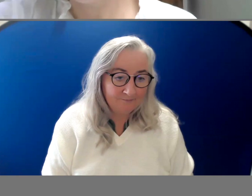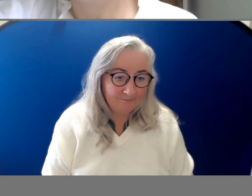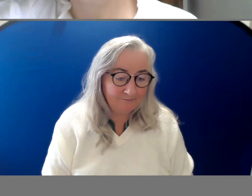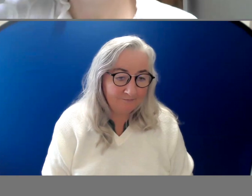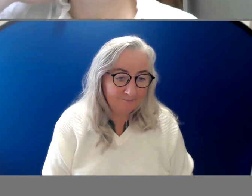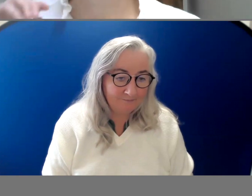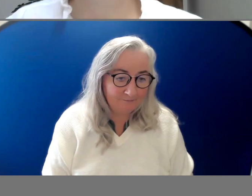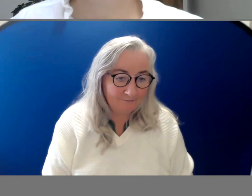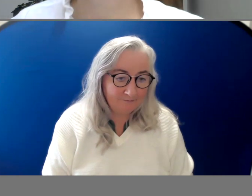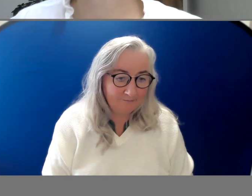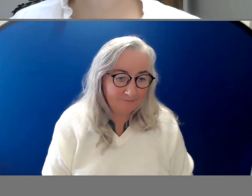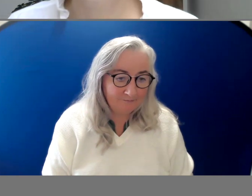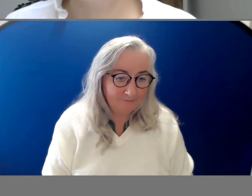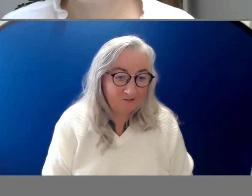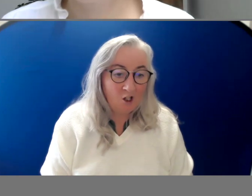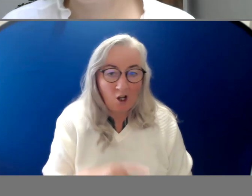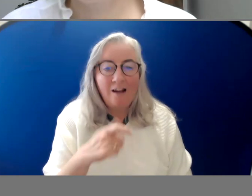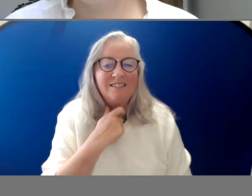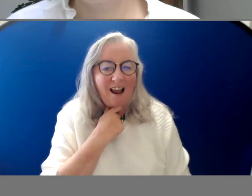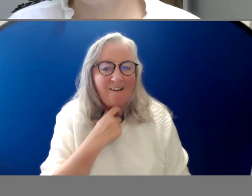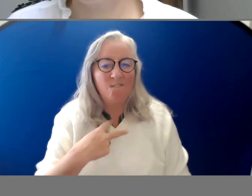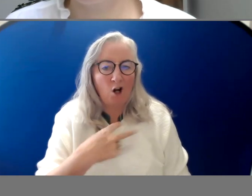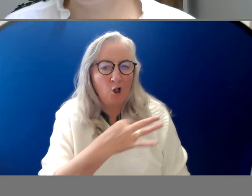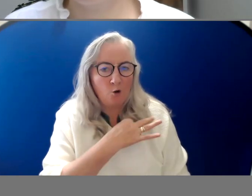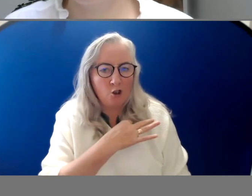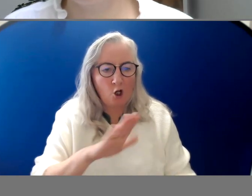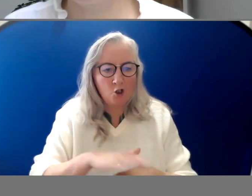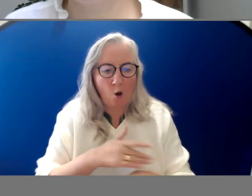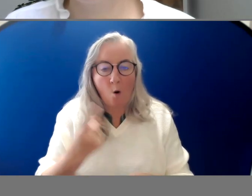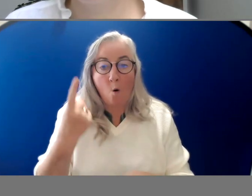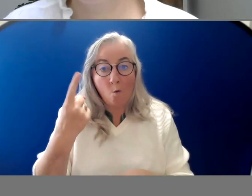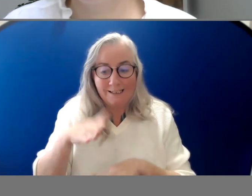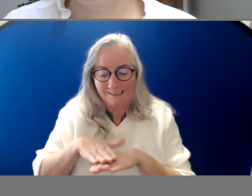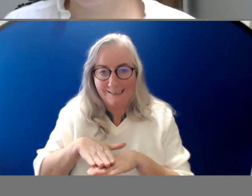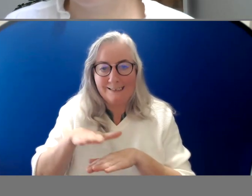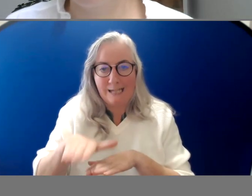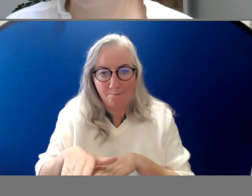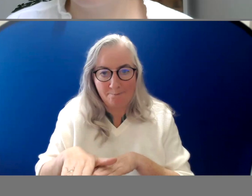good girl she's very slow with me so we just take it one step at a time good girl so we go really